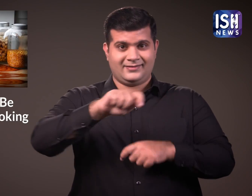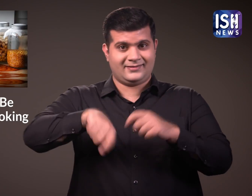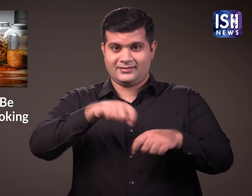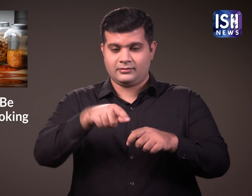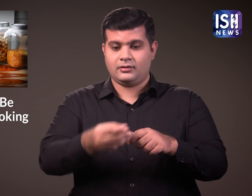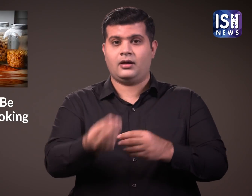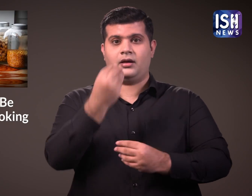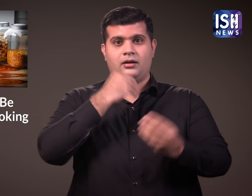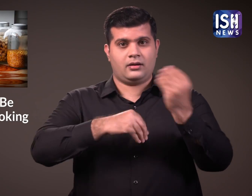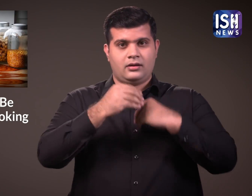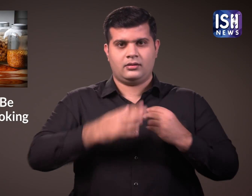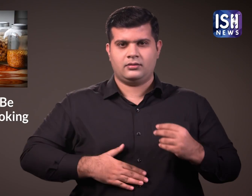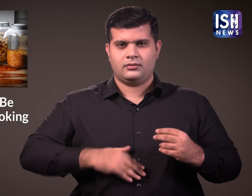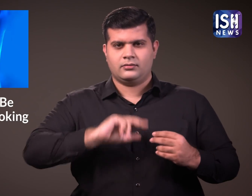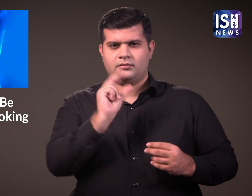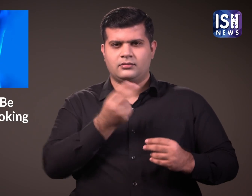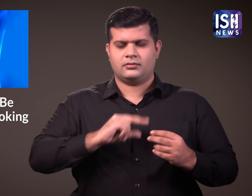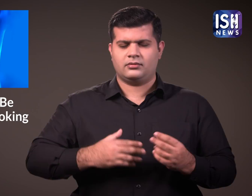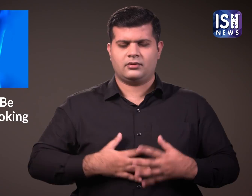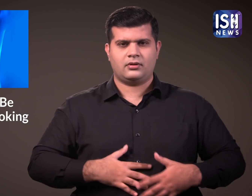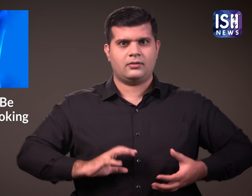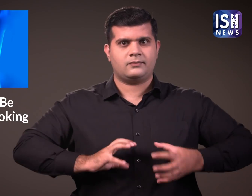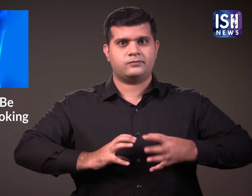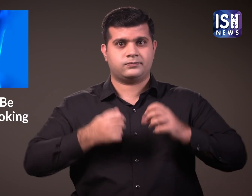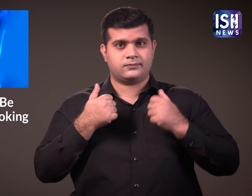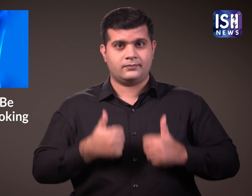If you eat soaked dal it is easier to digest